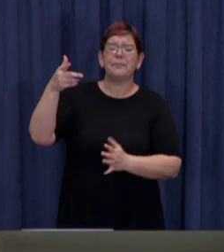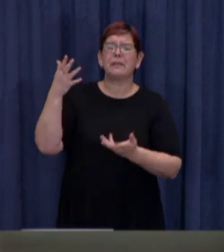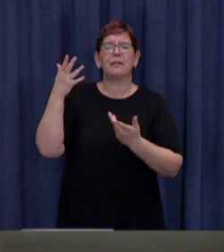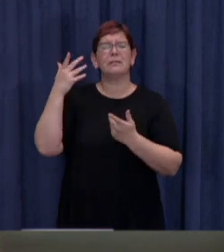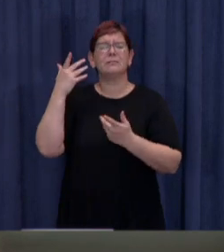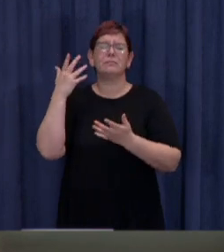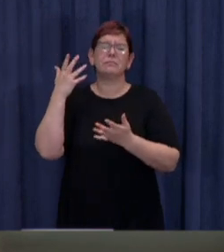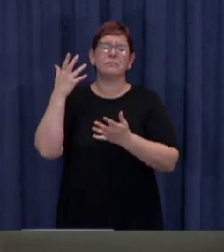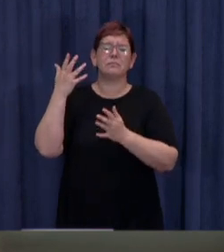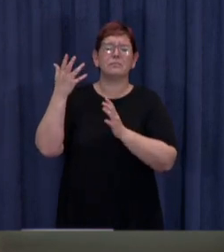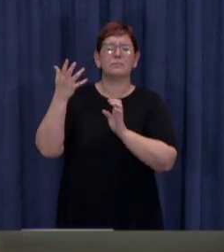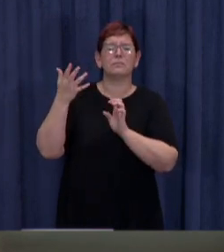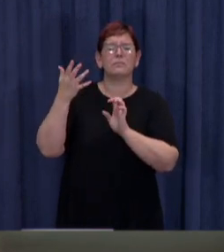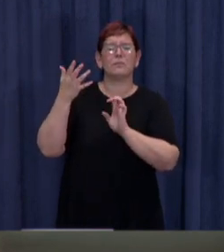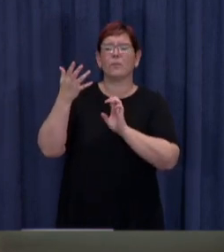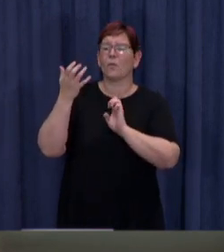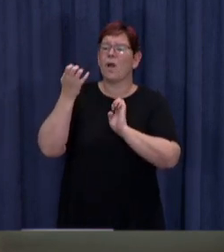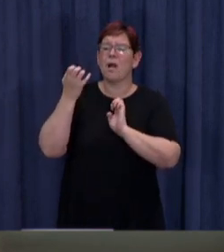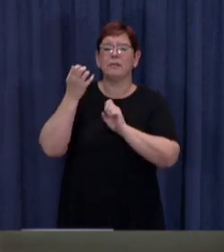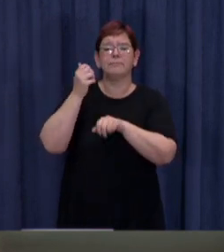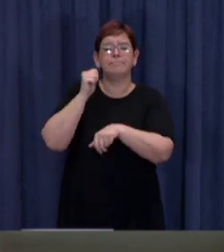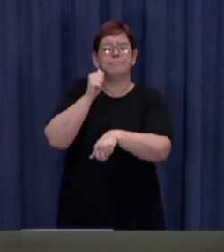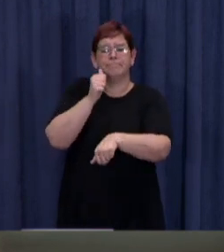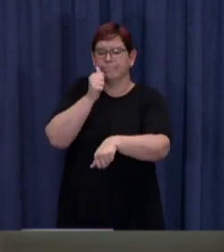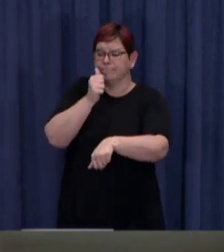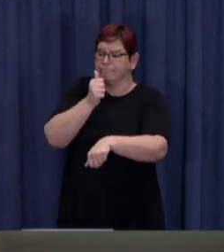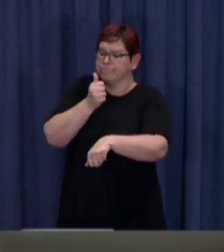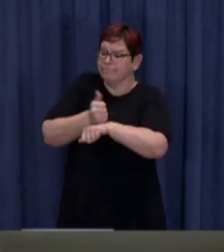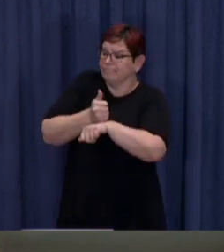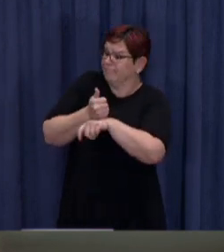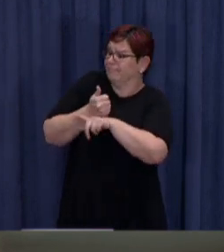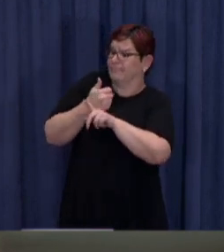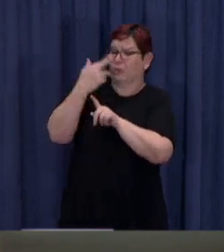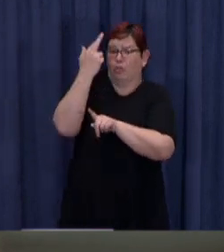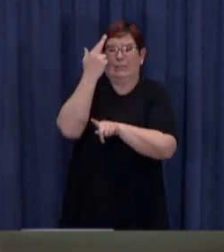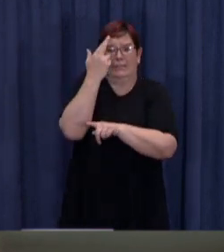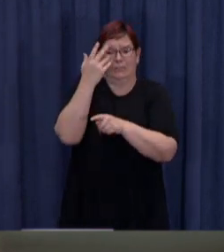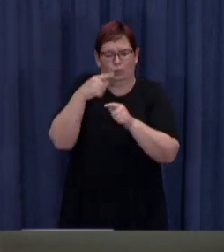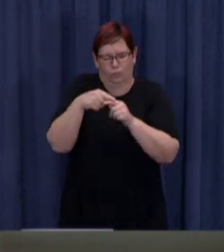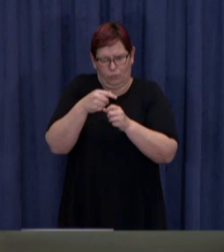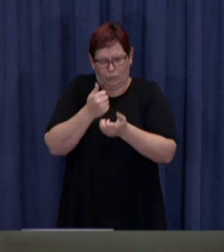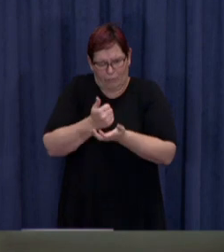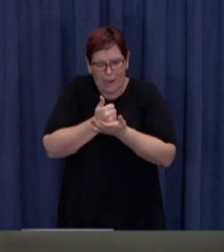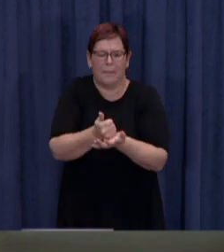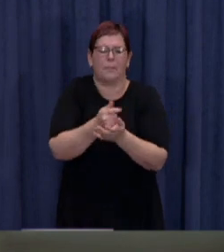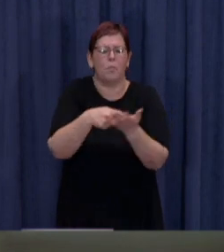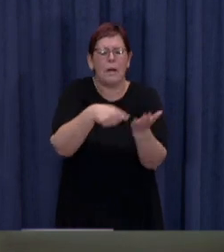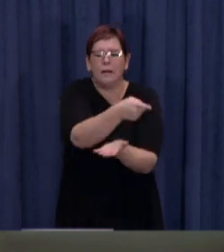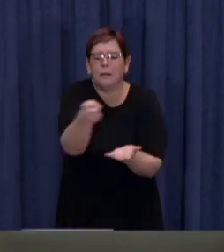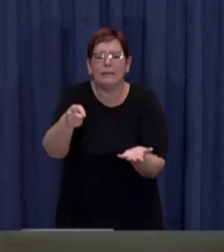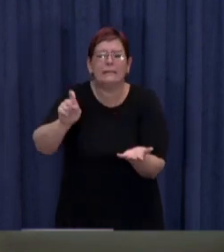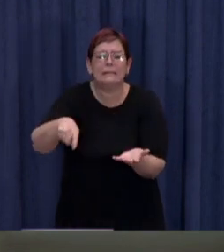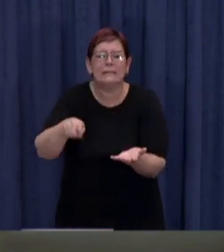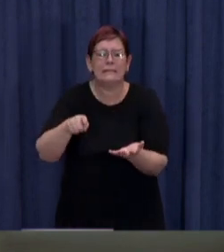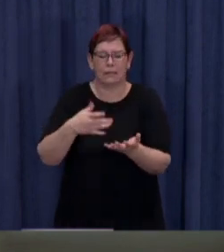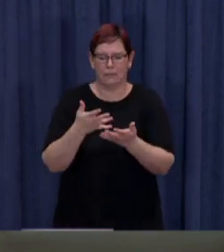needs of people if we have this declaration in place I'll be very honest with you because I try to be at all times some of these things I could have